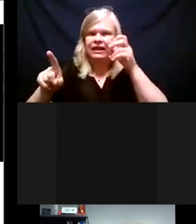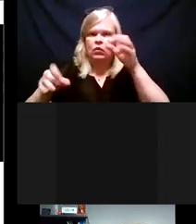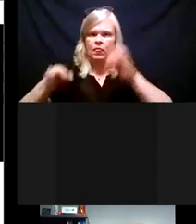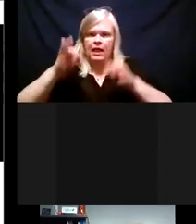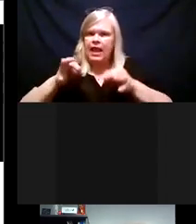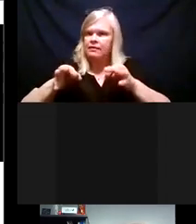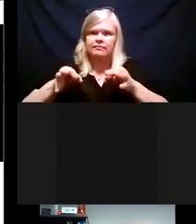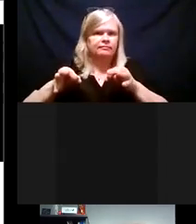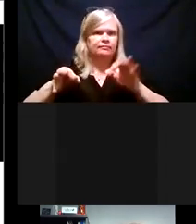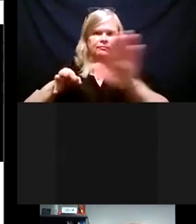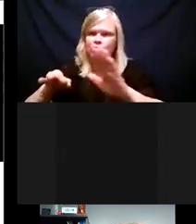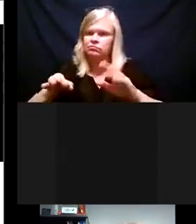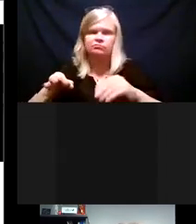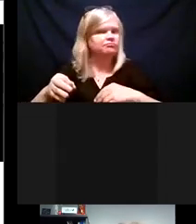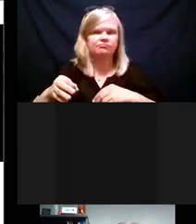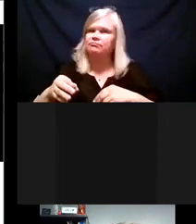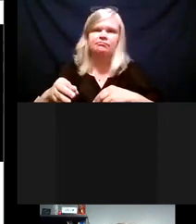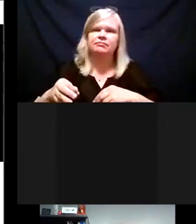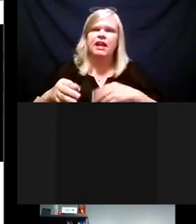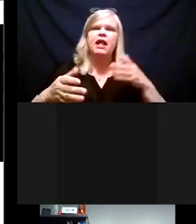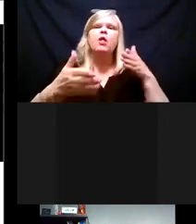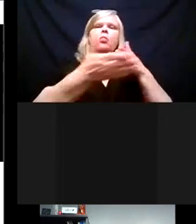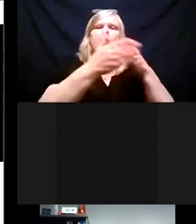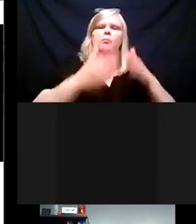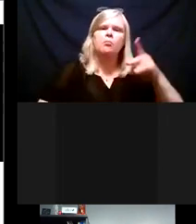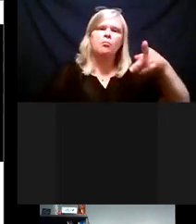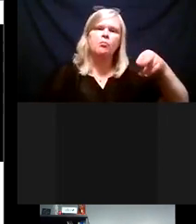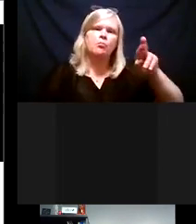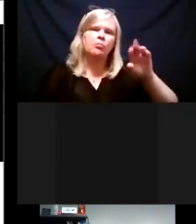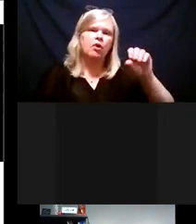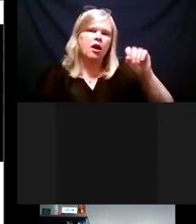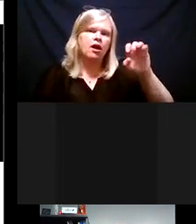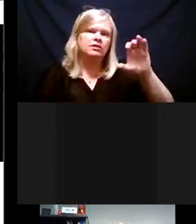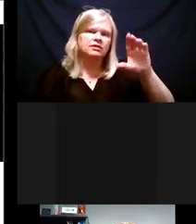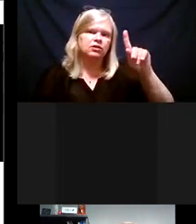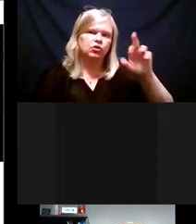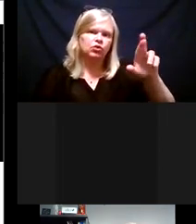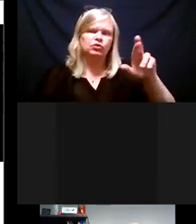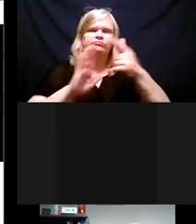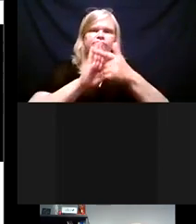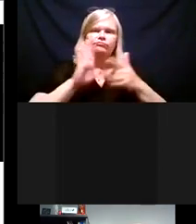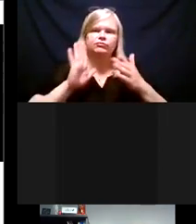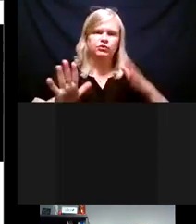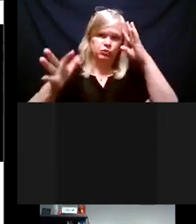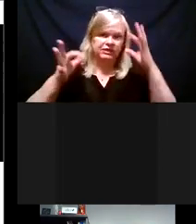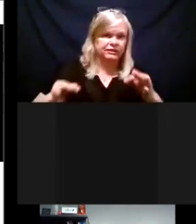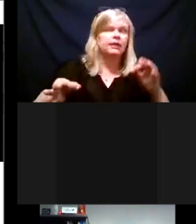IT'S ABSOLUTELY THE PROSECUTOR'S DETERMINATION WHETHER CHARGES WILL BE FILED OR NOT. >> Sonci: I DO WANT TO EMPHASIZE